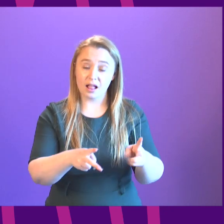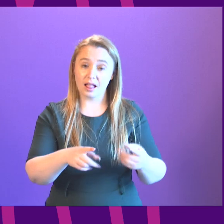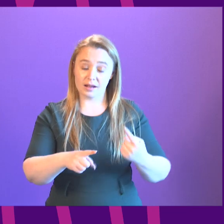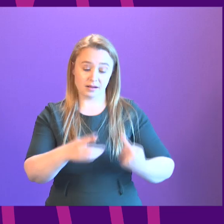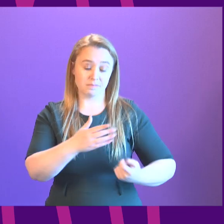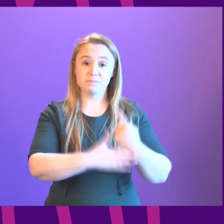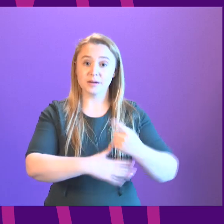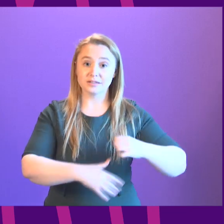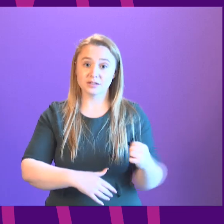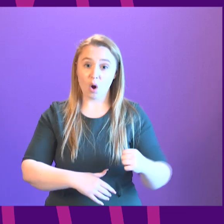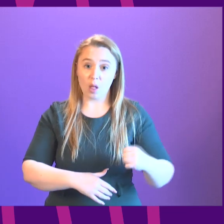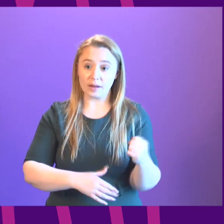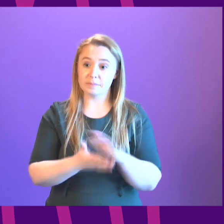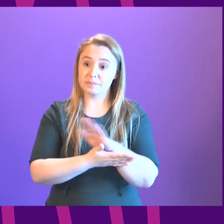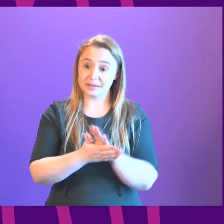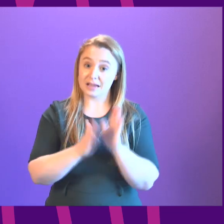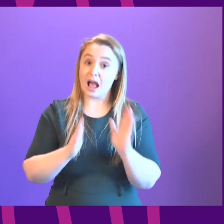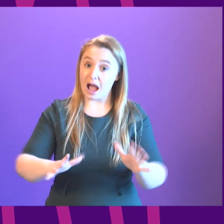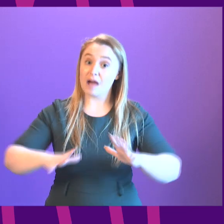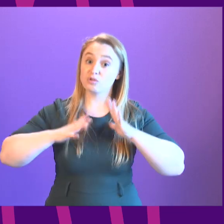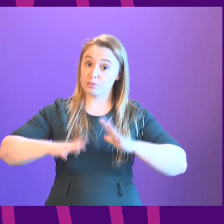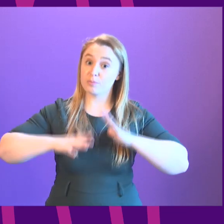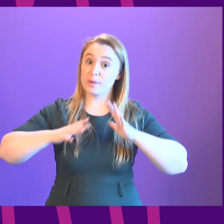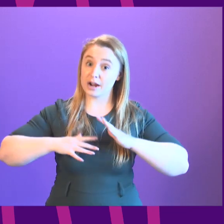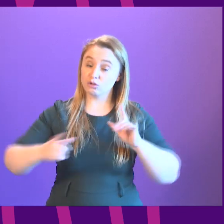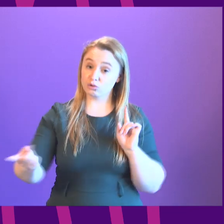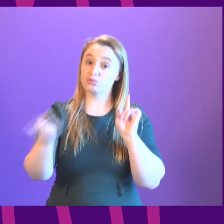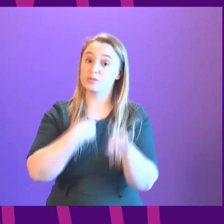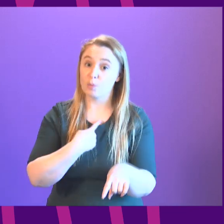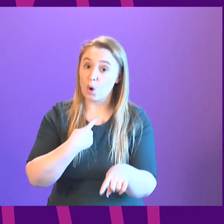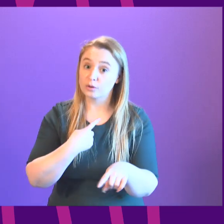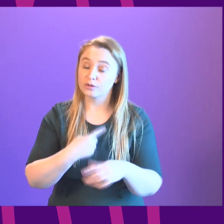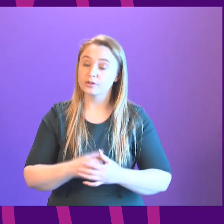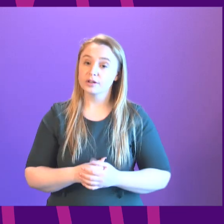a heightened threat over the months ahead, not just the weeks ahead.